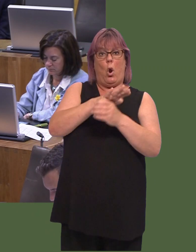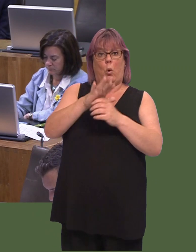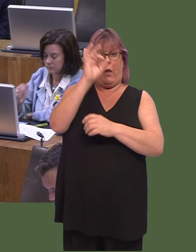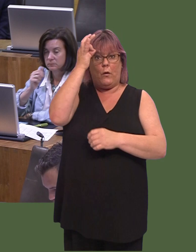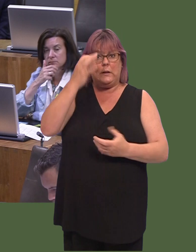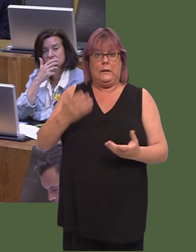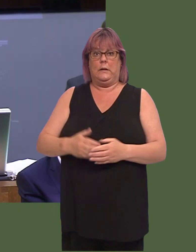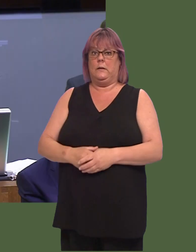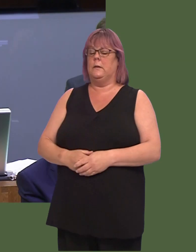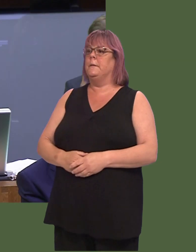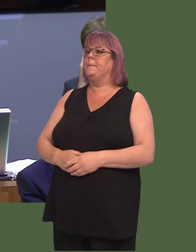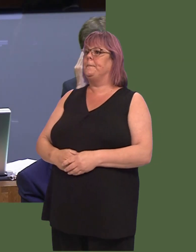is his own local authority.